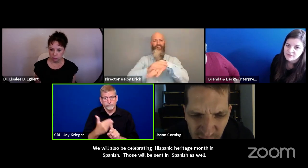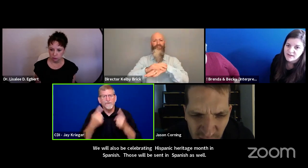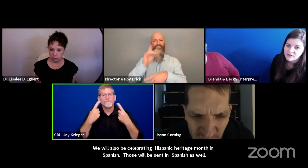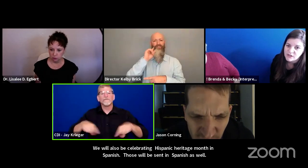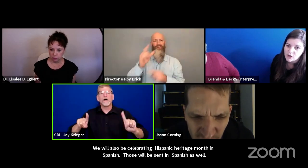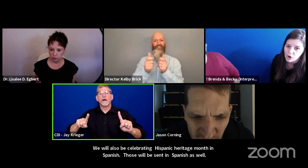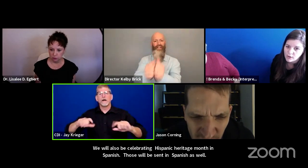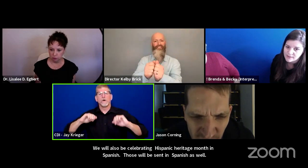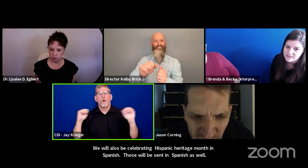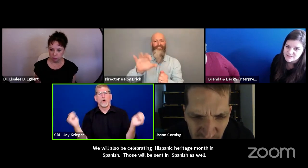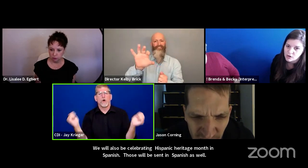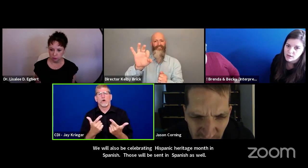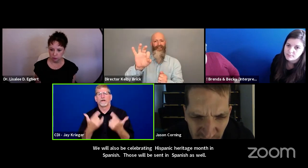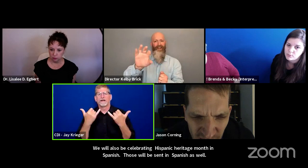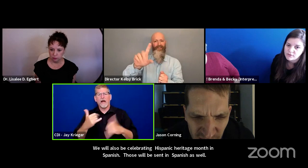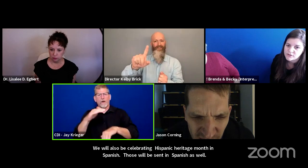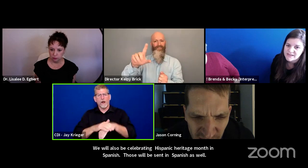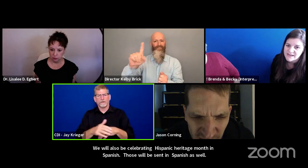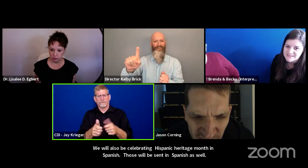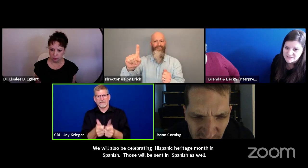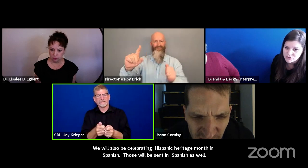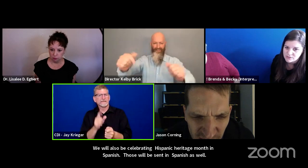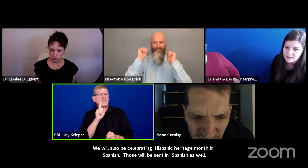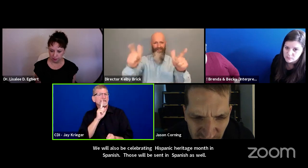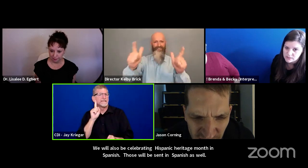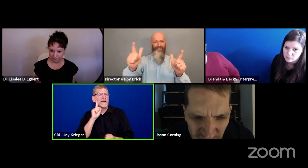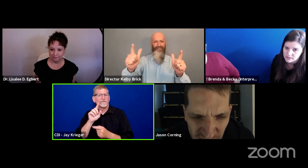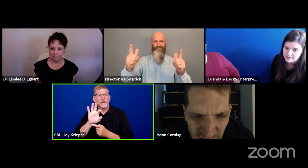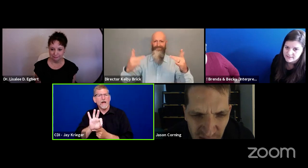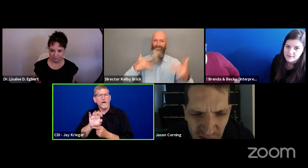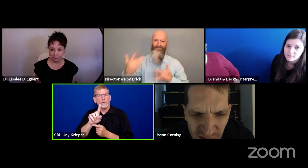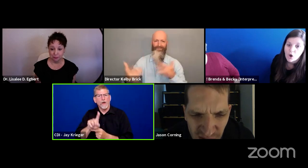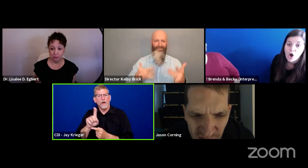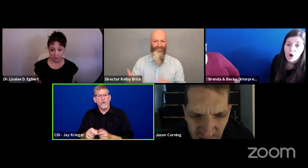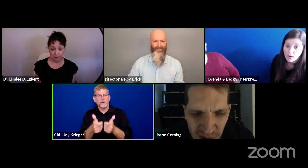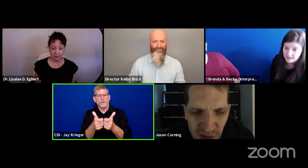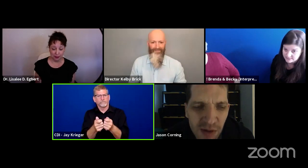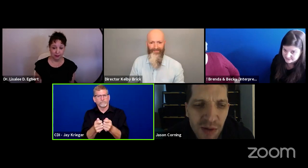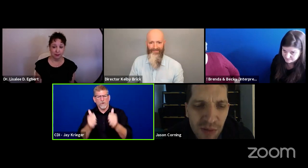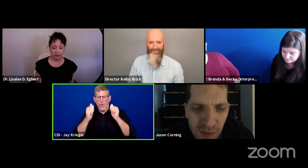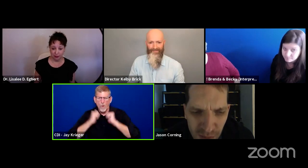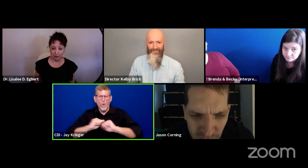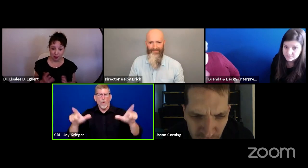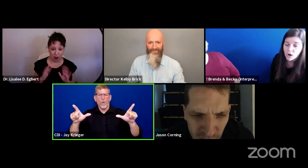finally all counties are on board for texting to 911. All counties.